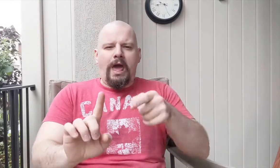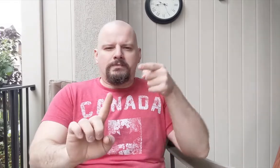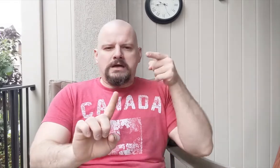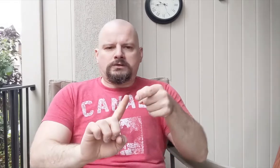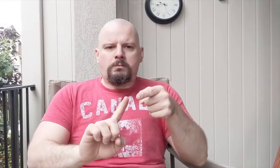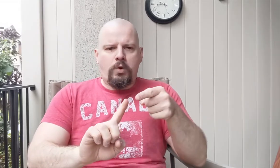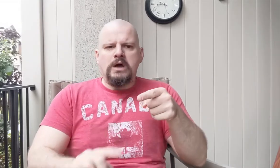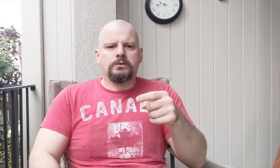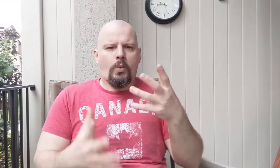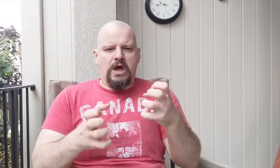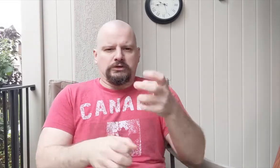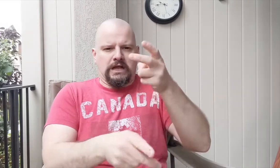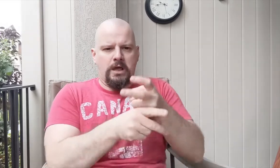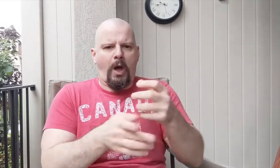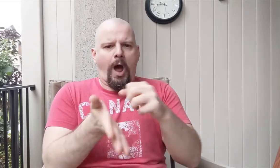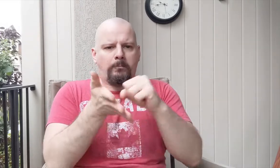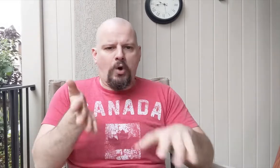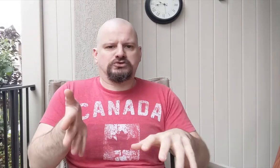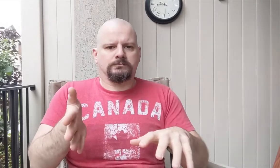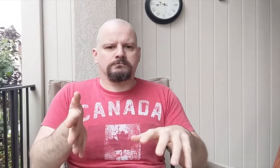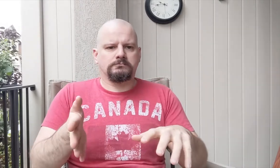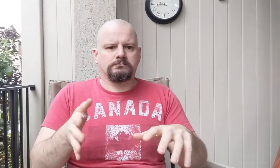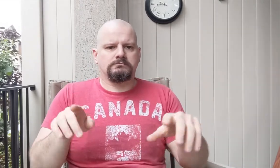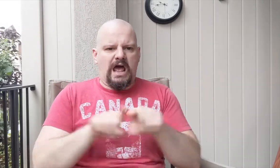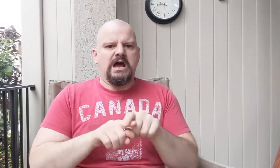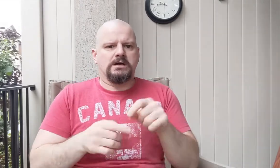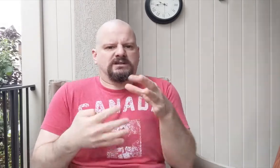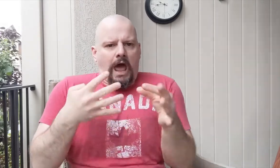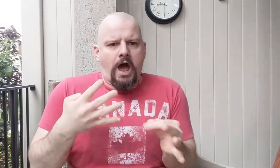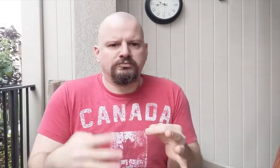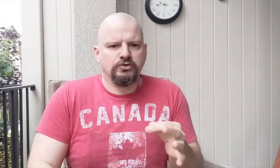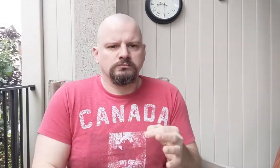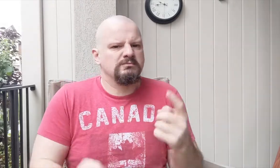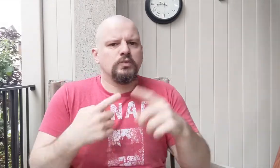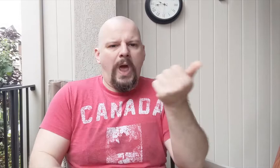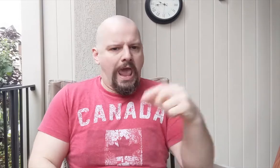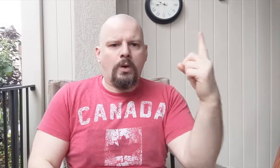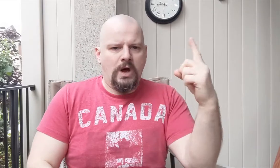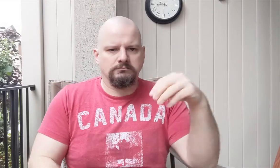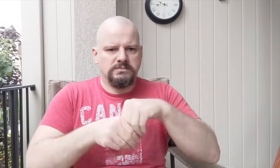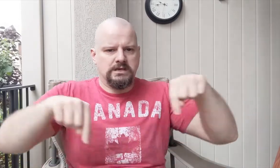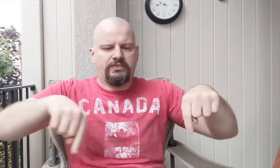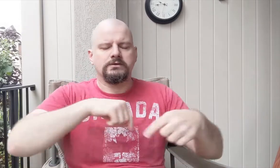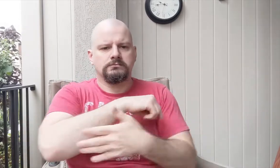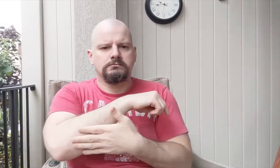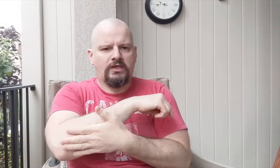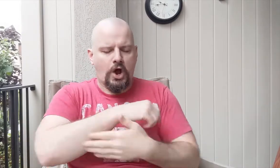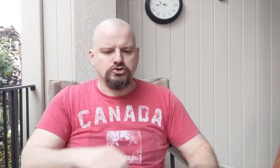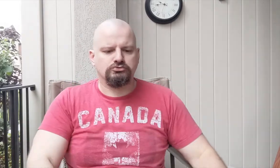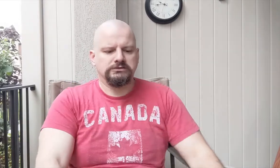Here's the point I'm making that abortion should be an option to anyone in this country.